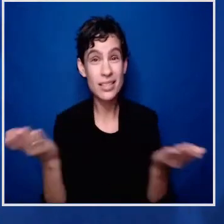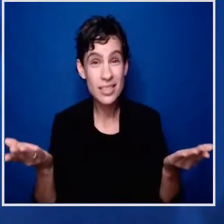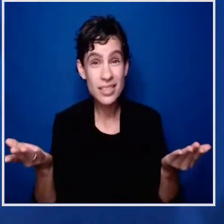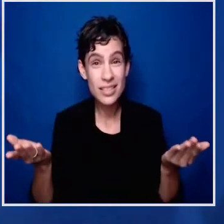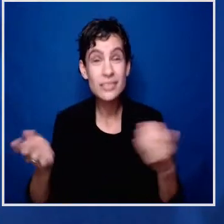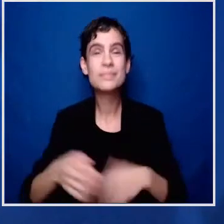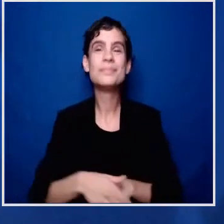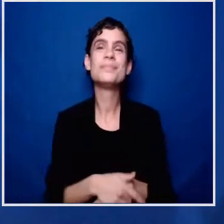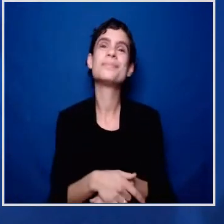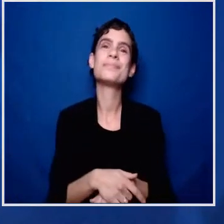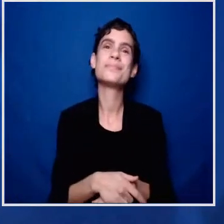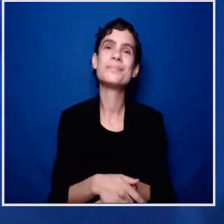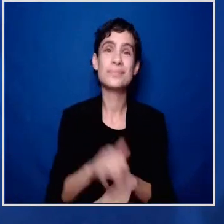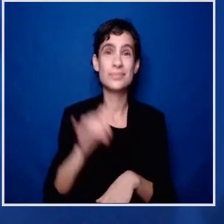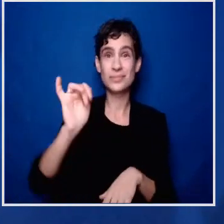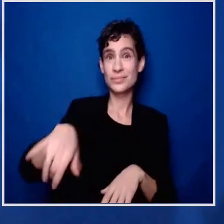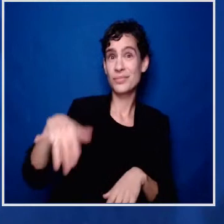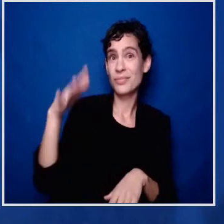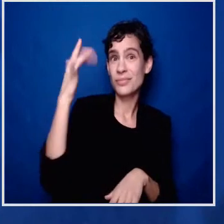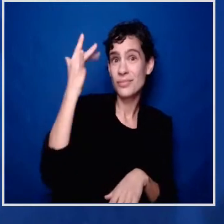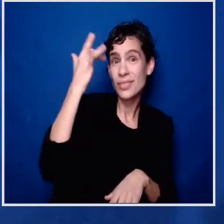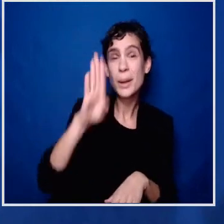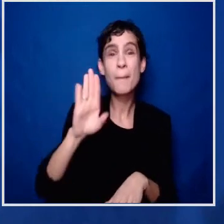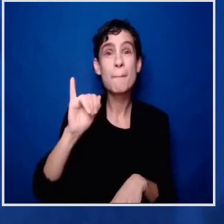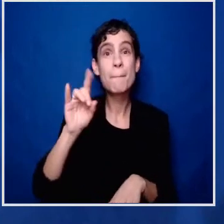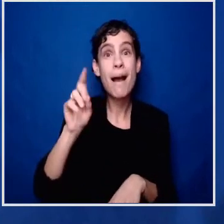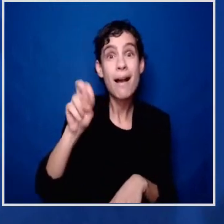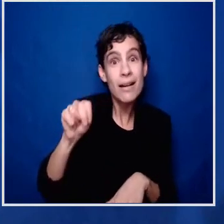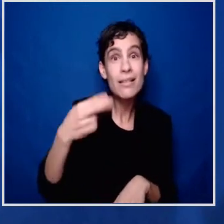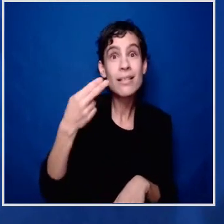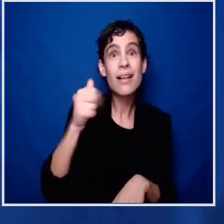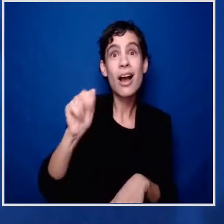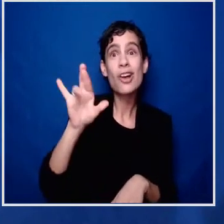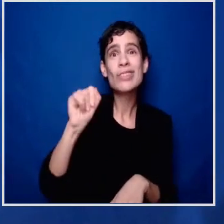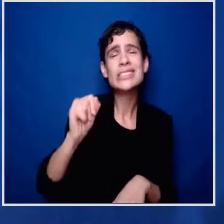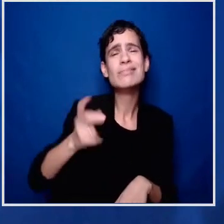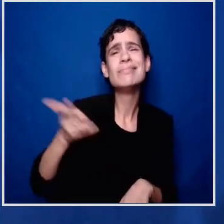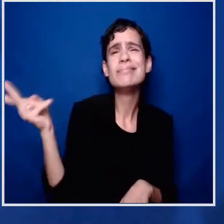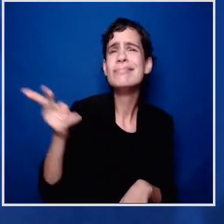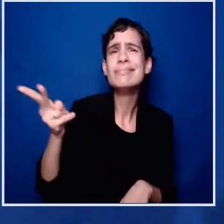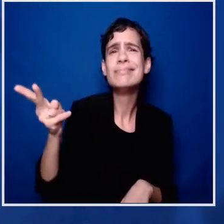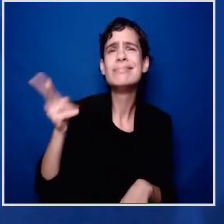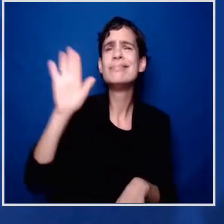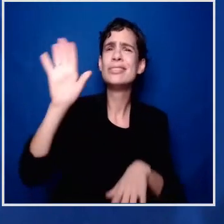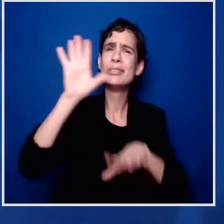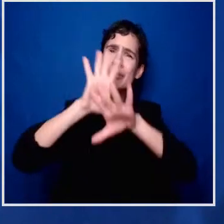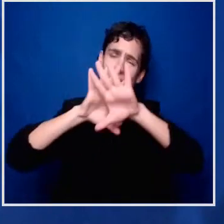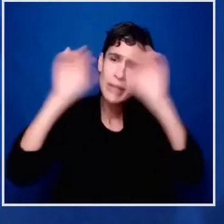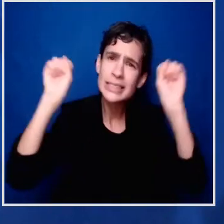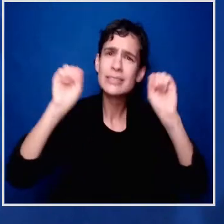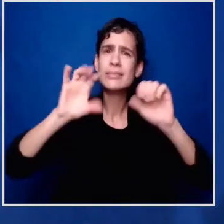THAT IS WHY THE PROMISE OF THE